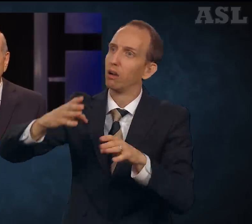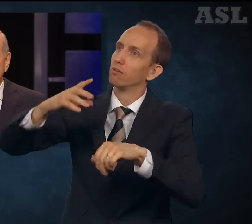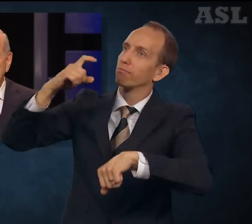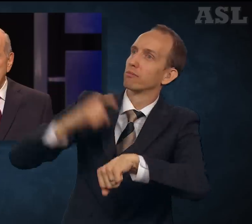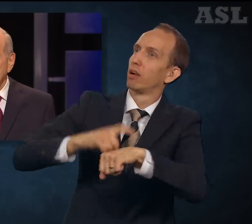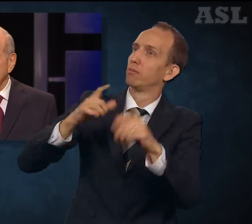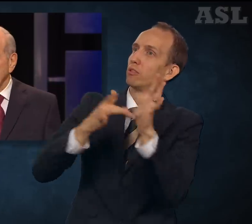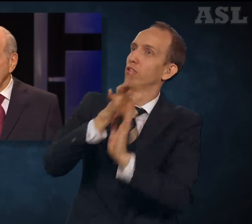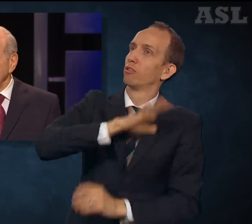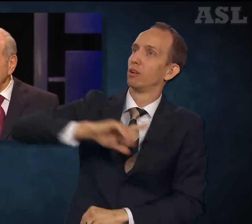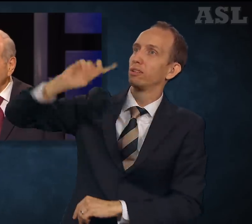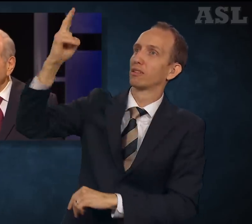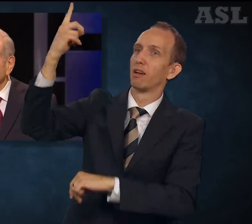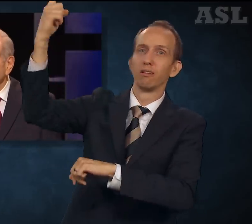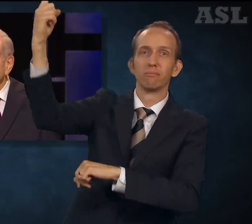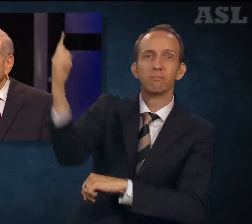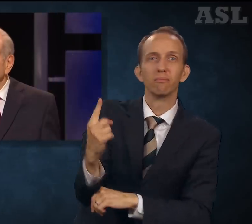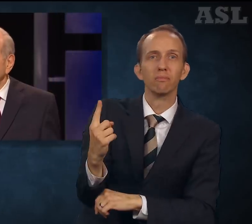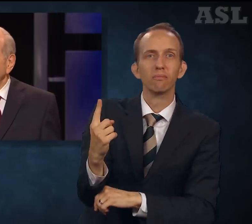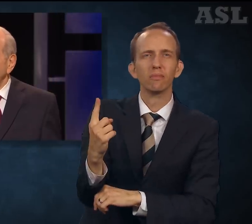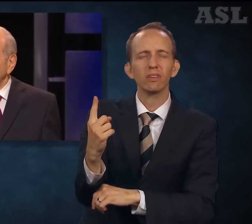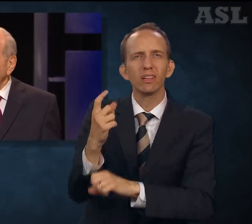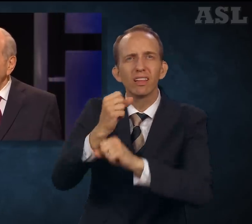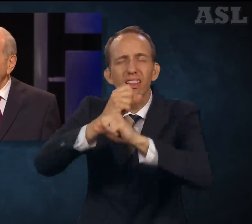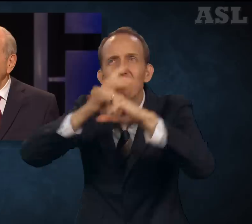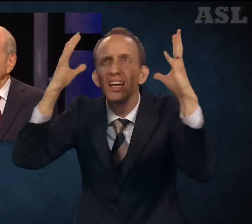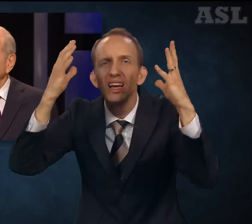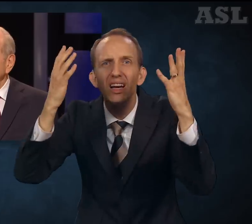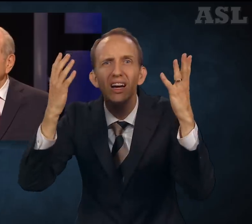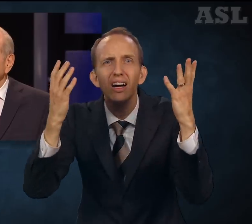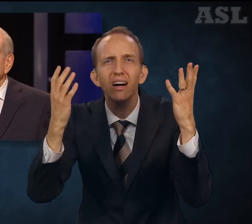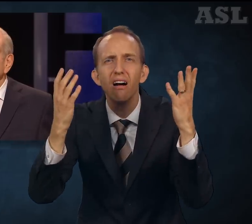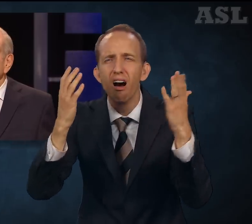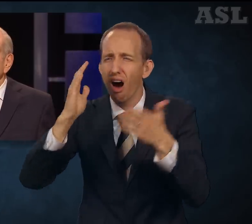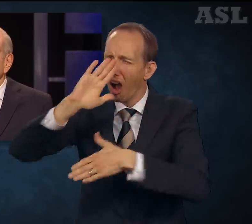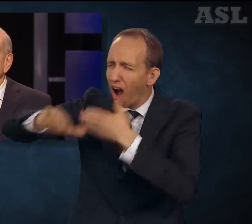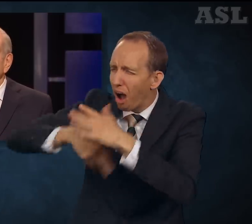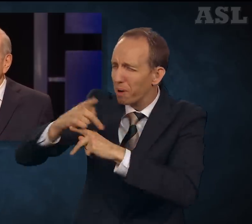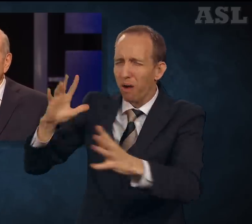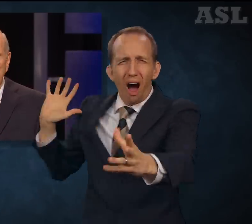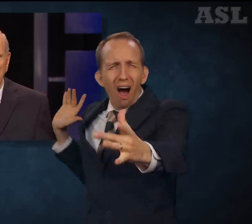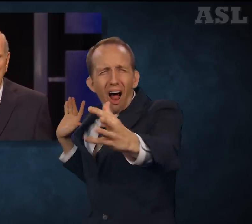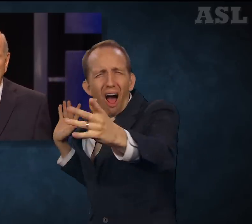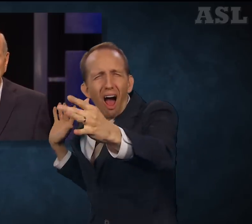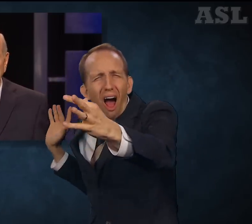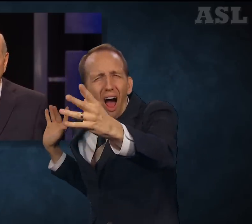SAVIOR.